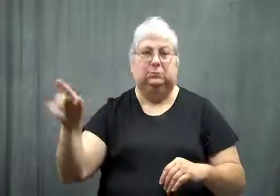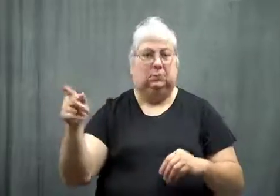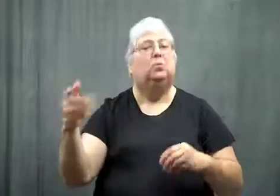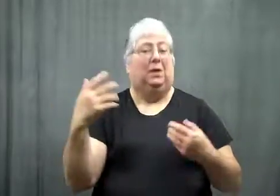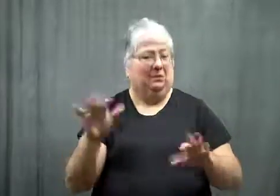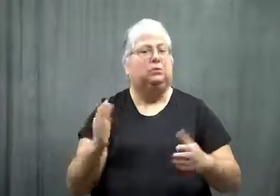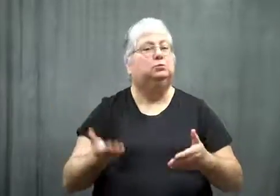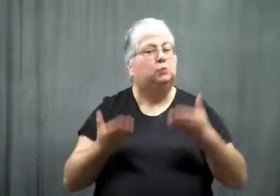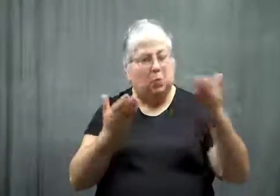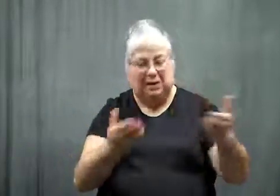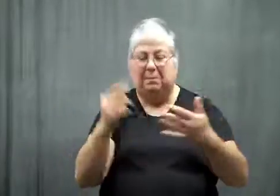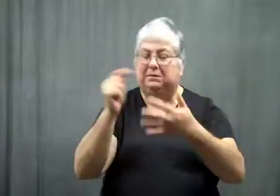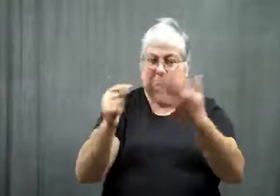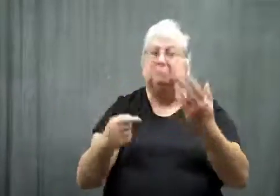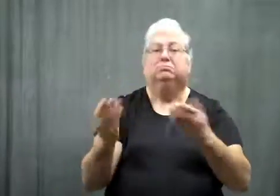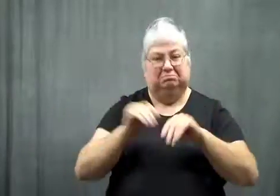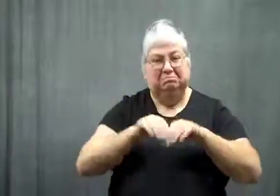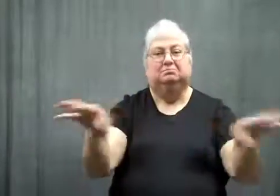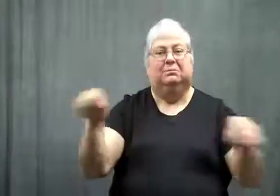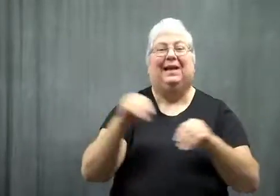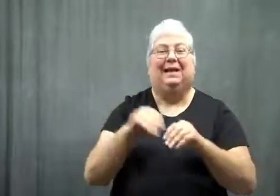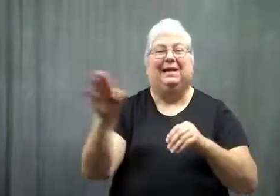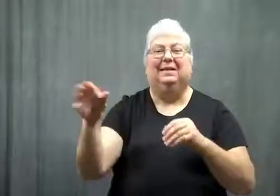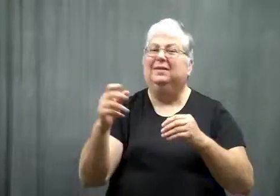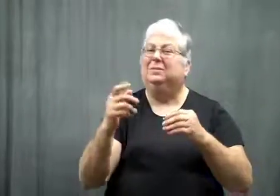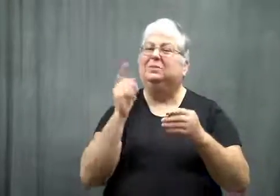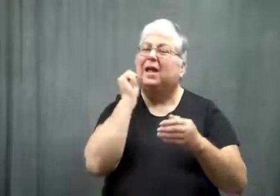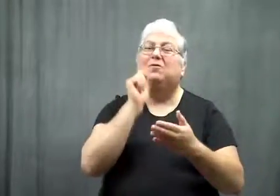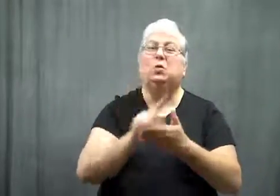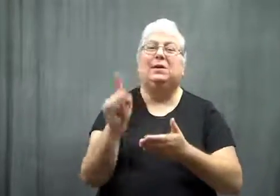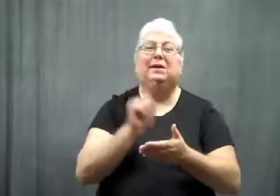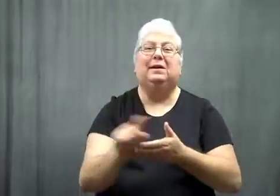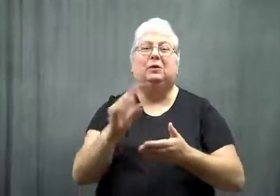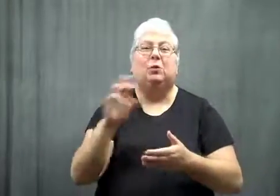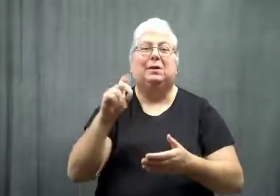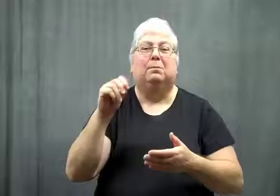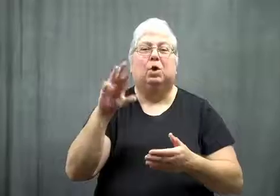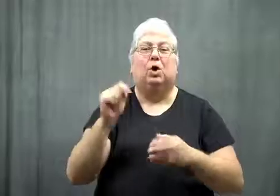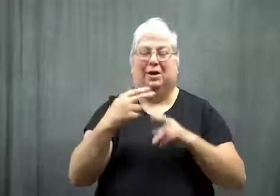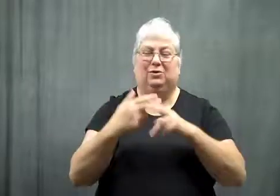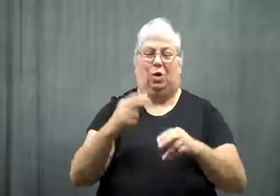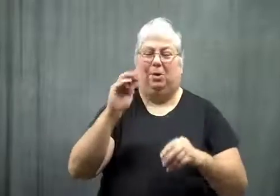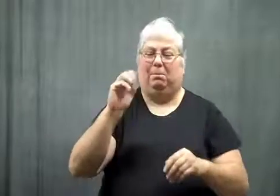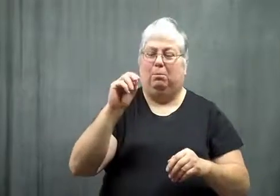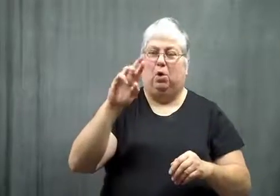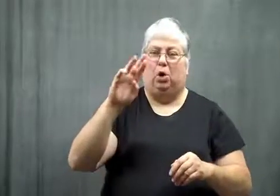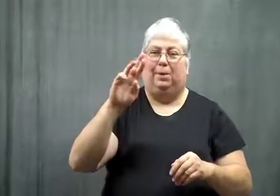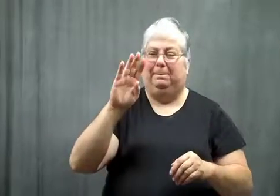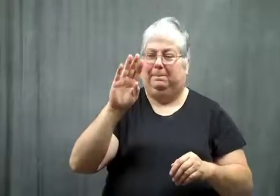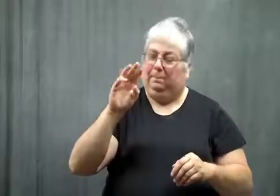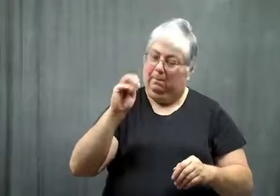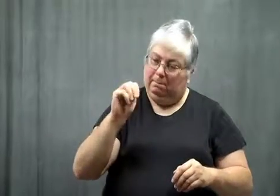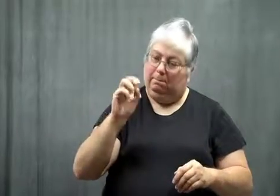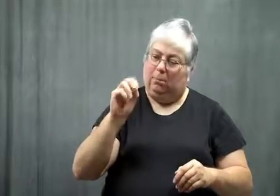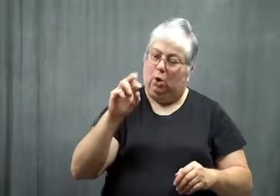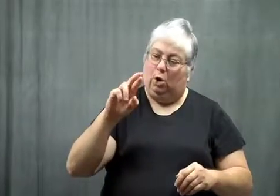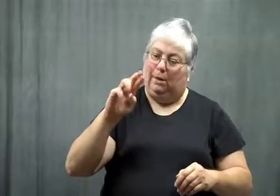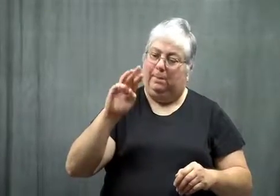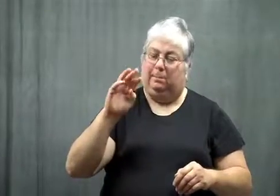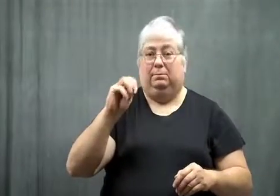has given their recommendations, and they were published in the